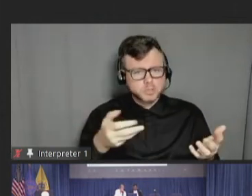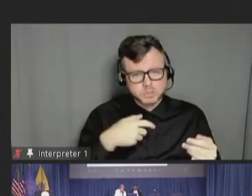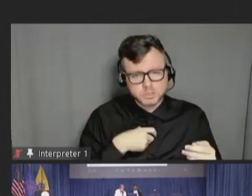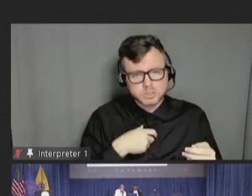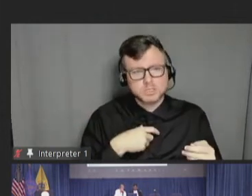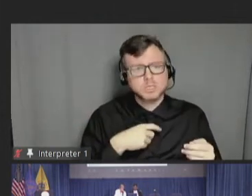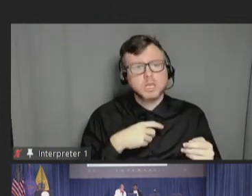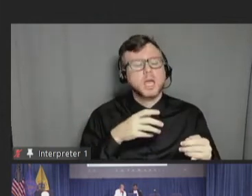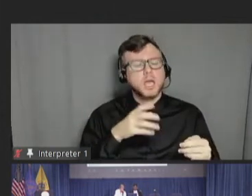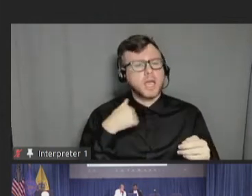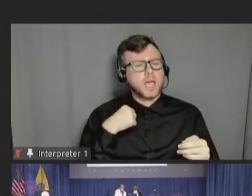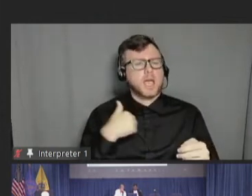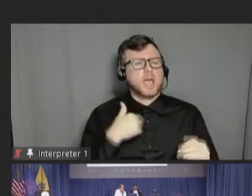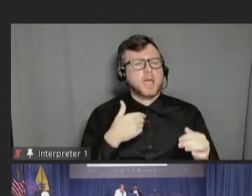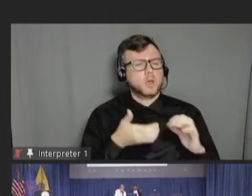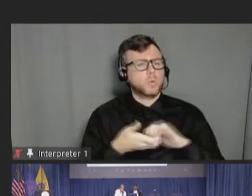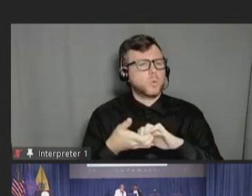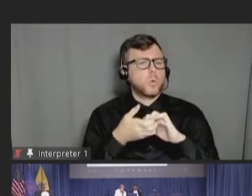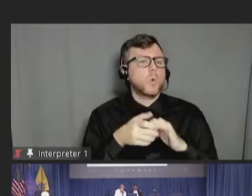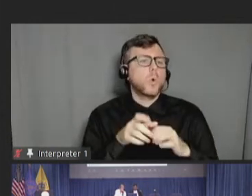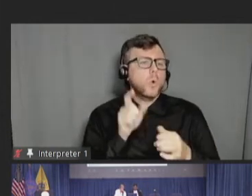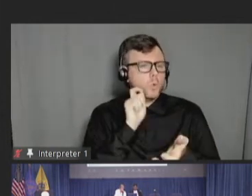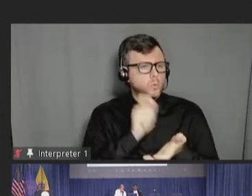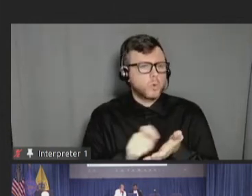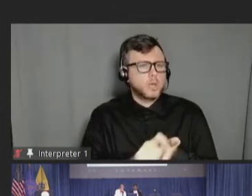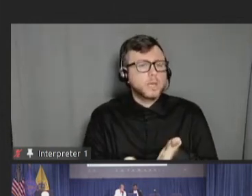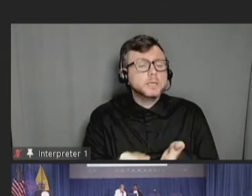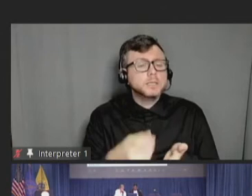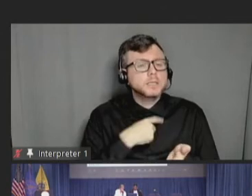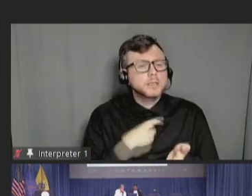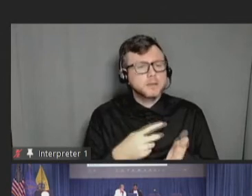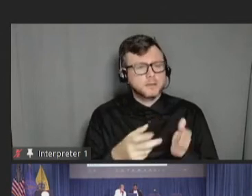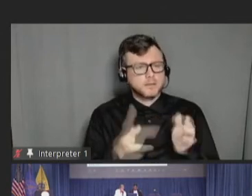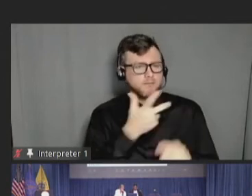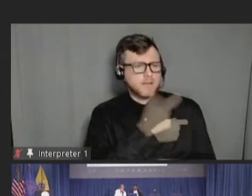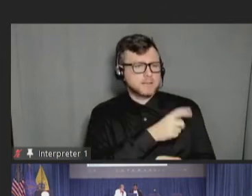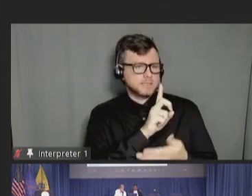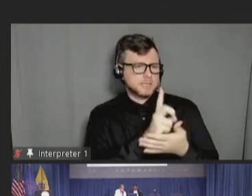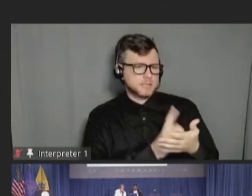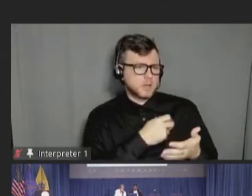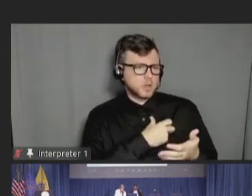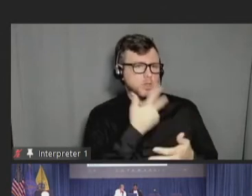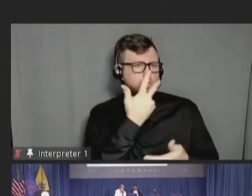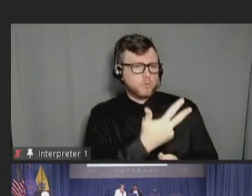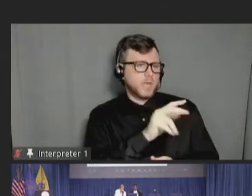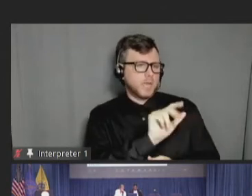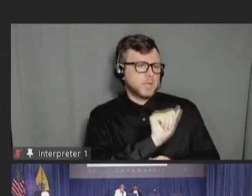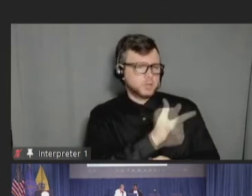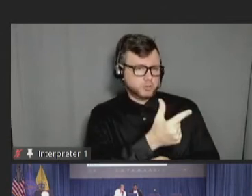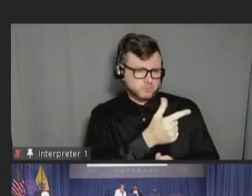where we used a vaccine design based on the three antigens that you see in these pictures. We use